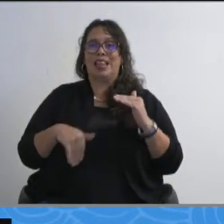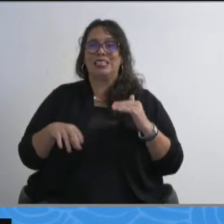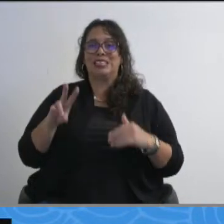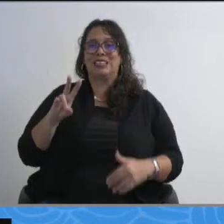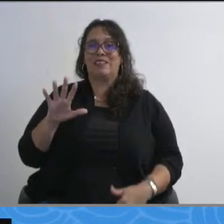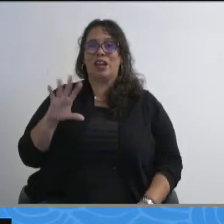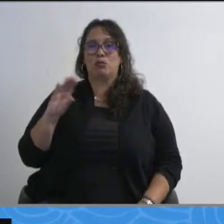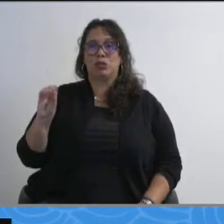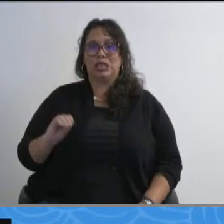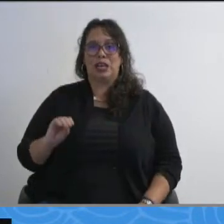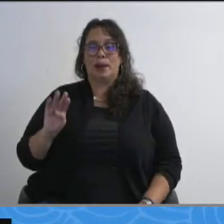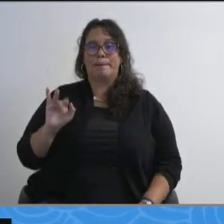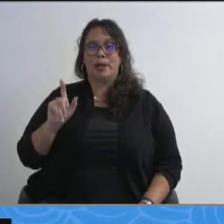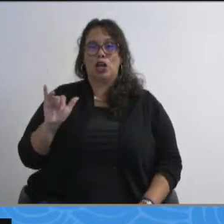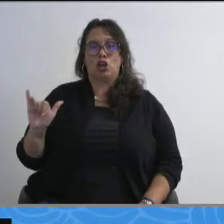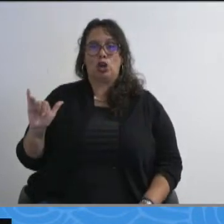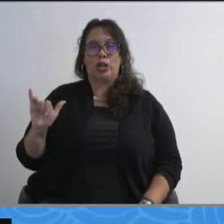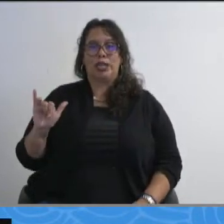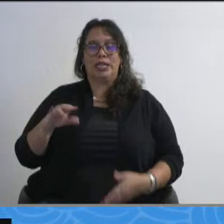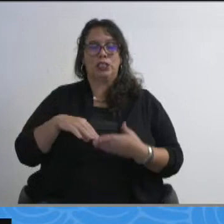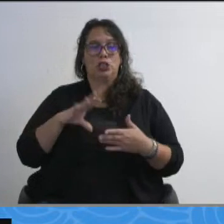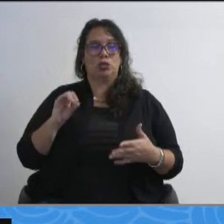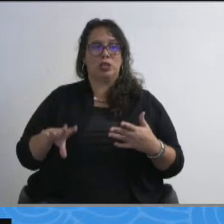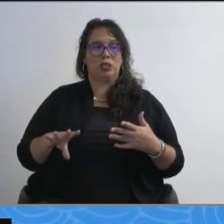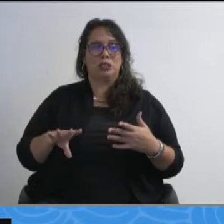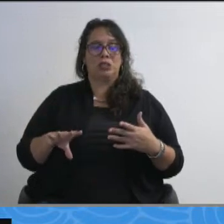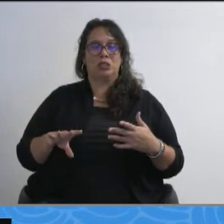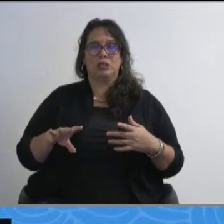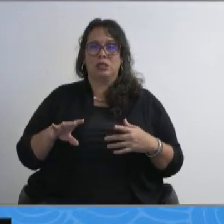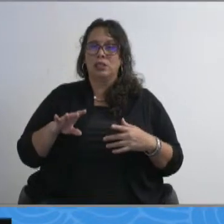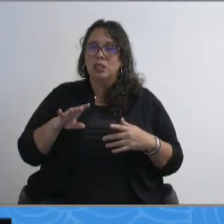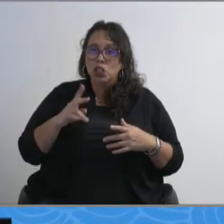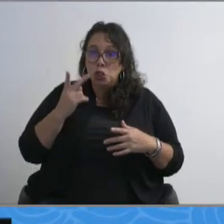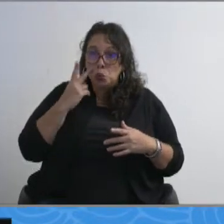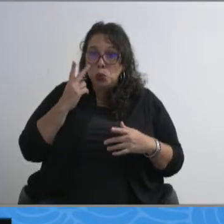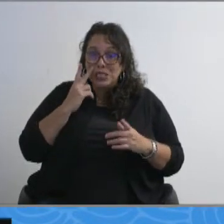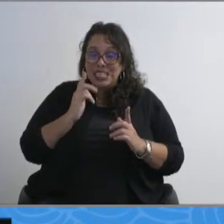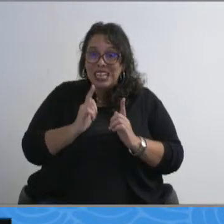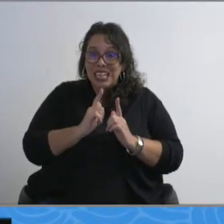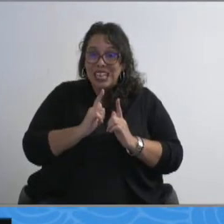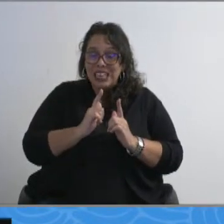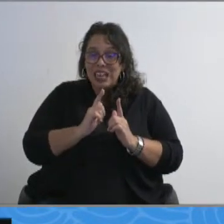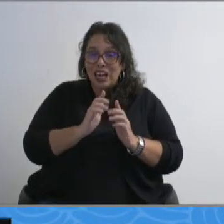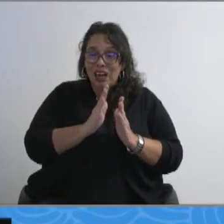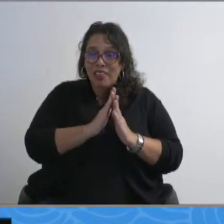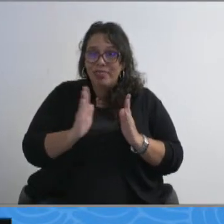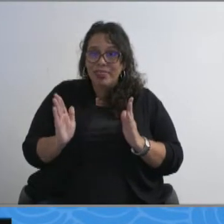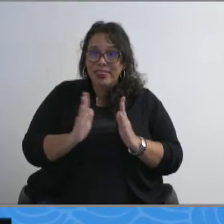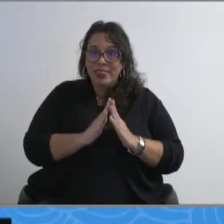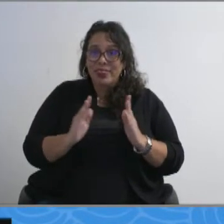And again, the gaps here are very small. So, I mean, that's really good news.